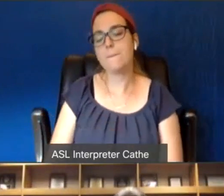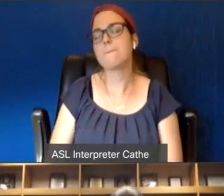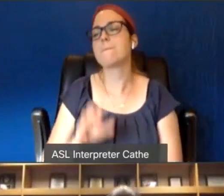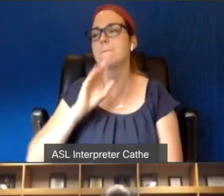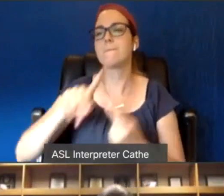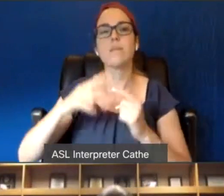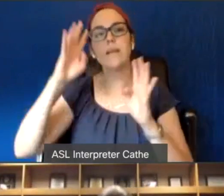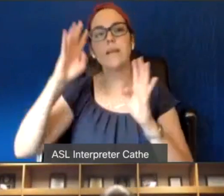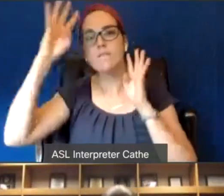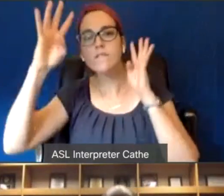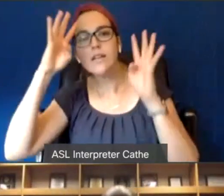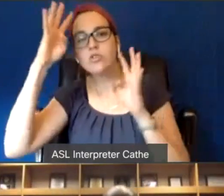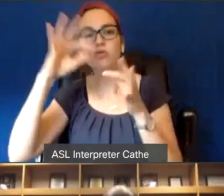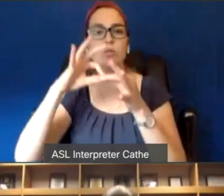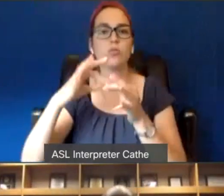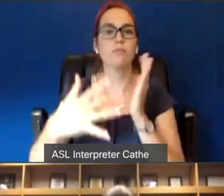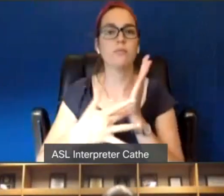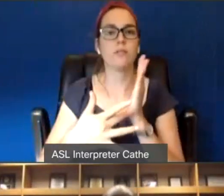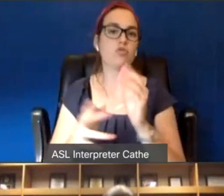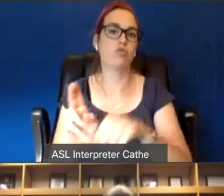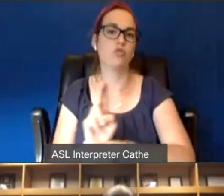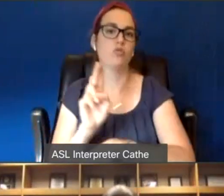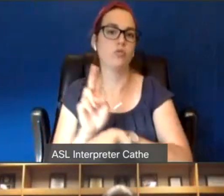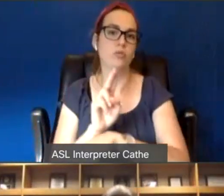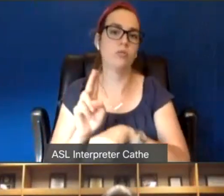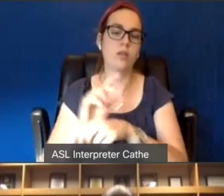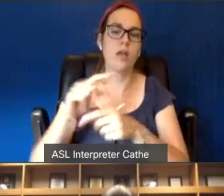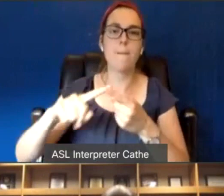of technology use related to monitoring participants in recovery court.